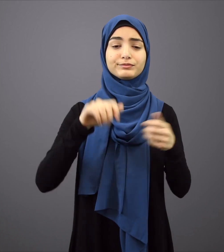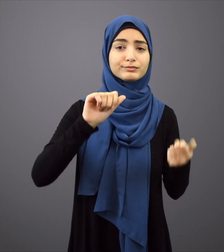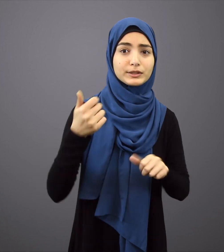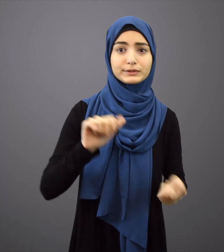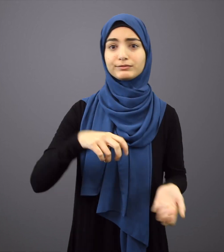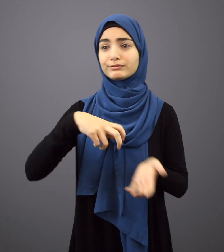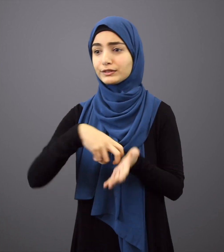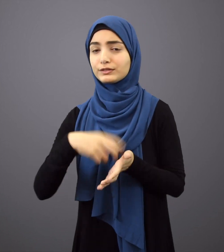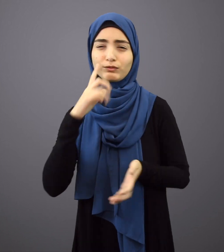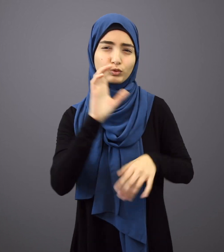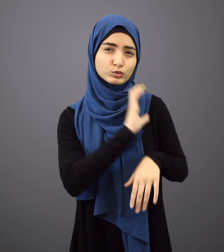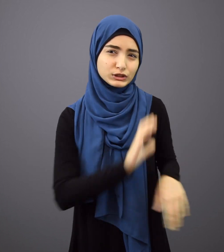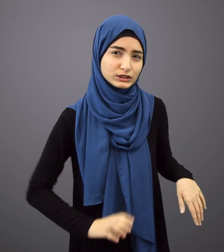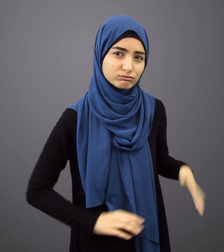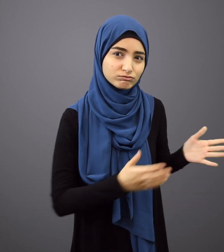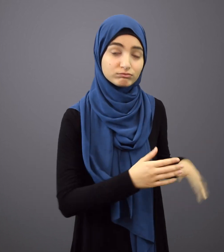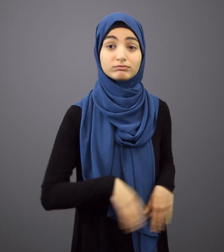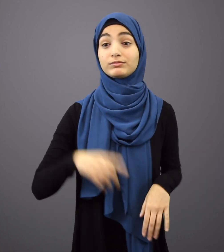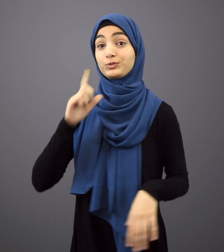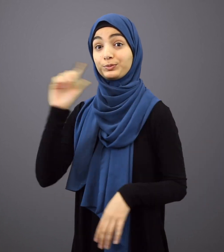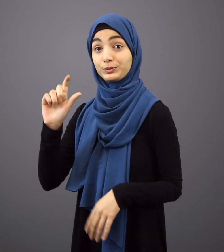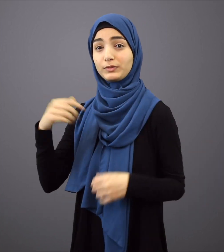Like how the branches of Christianity are baptism, protestant etc